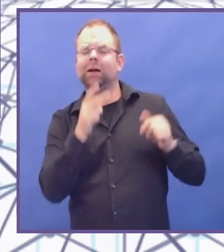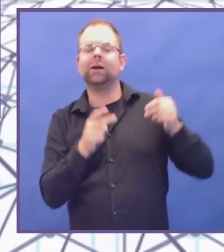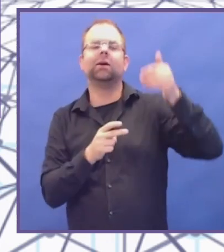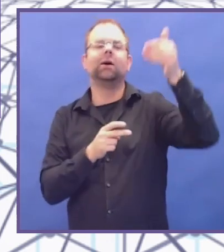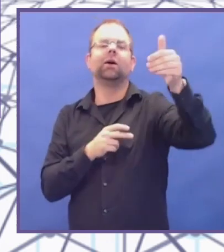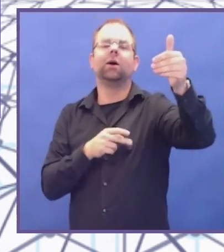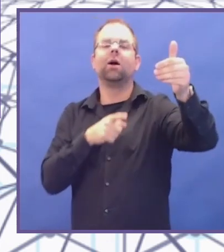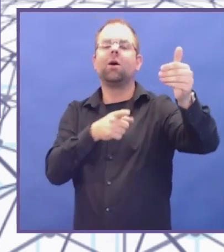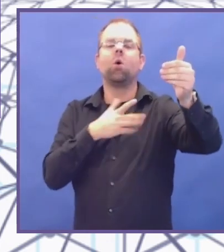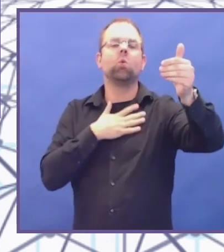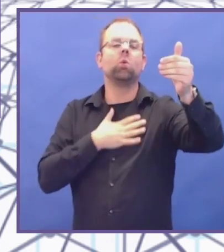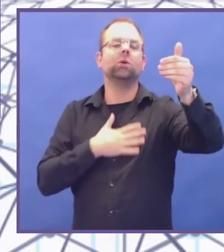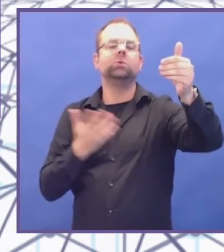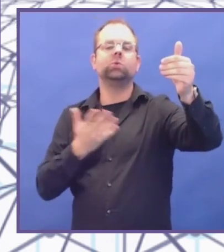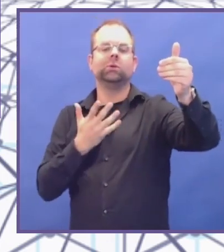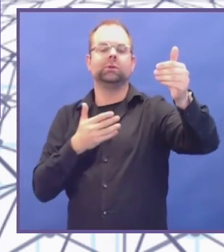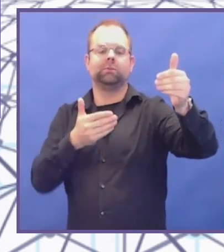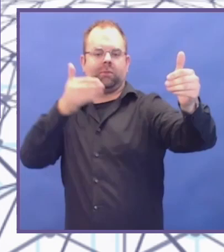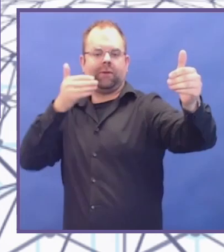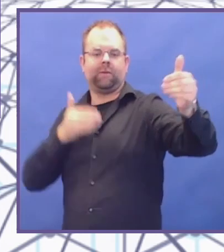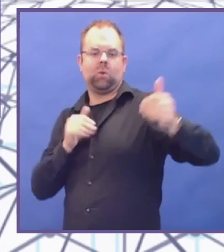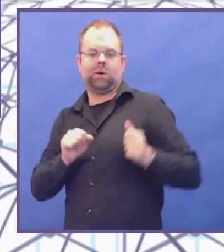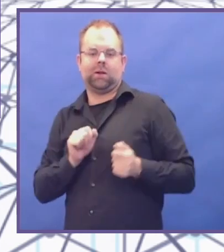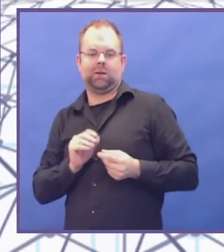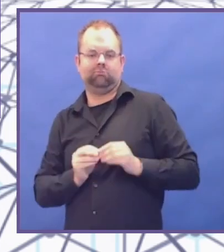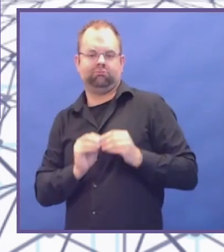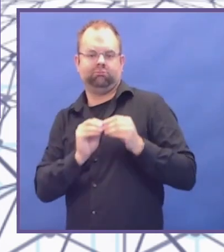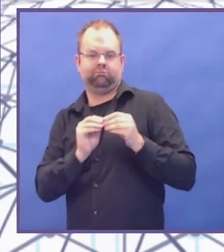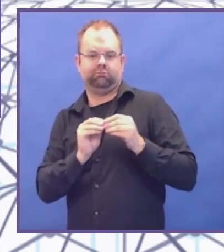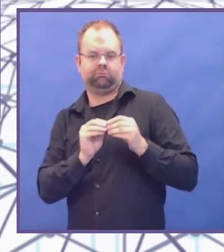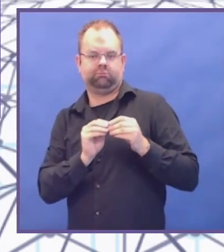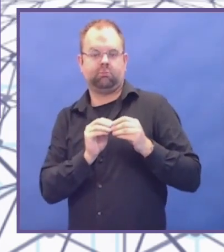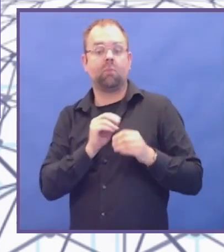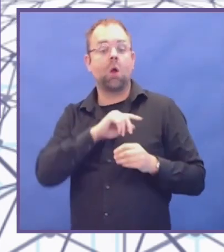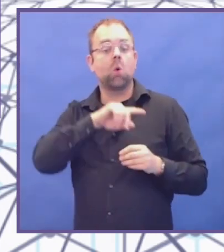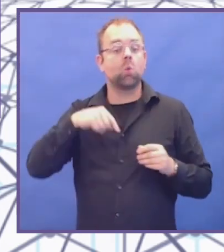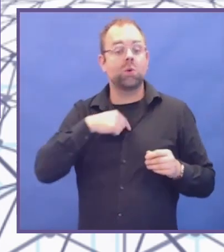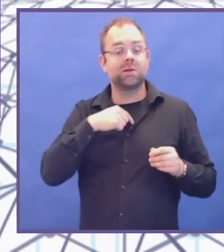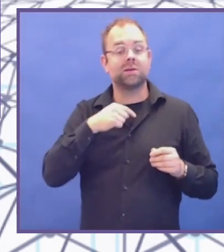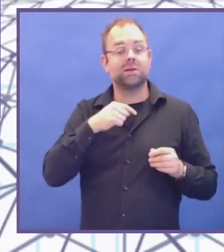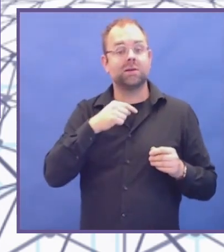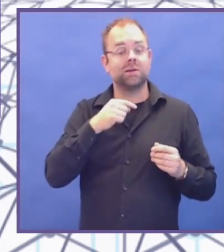and health factors that increase the risk of an individual having an unmet need for at.